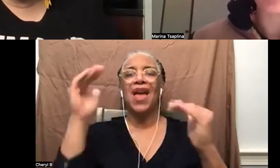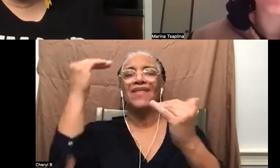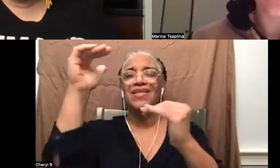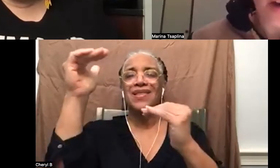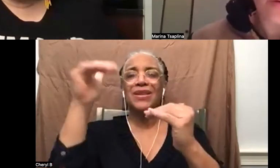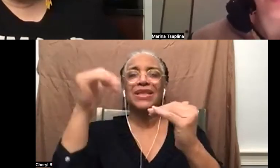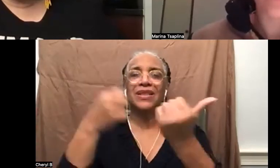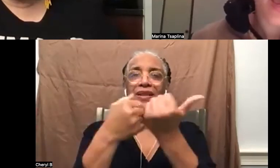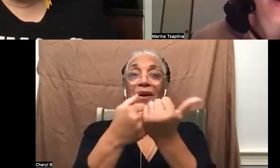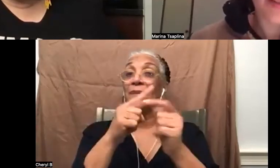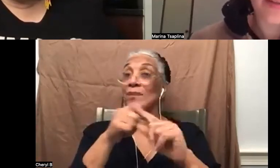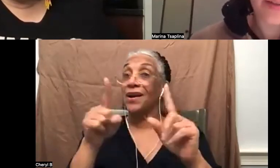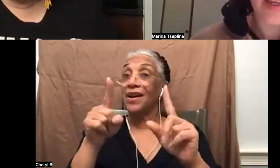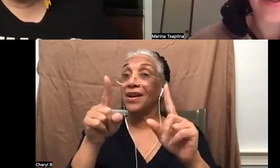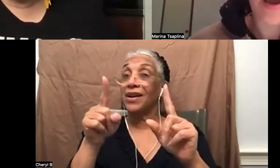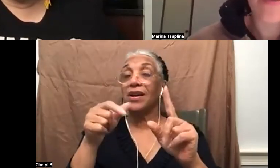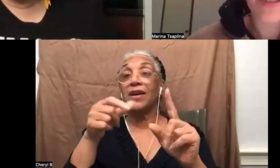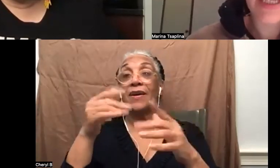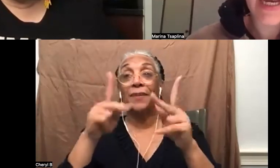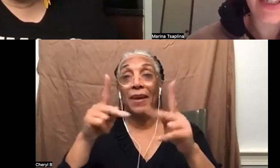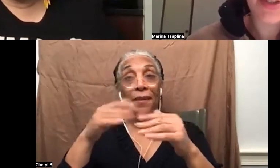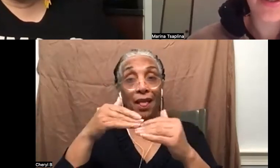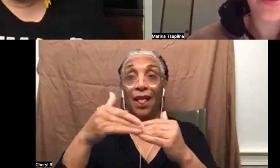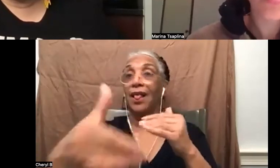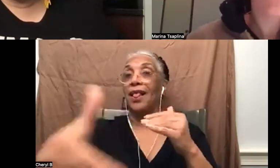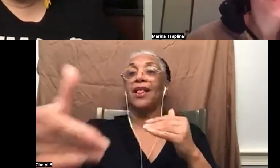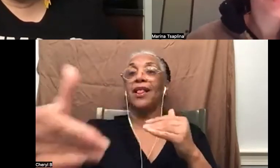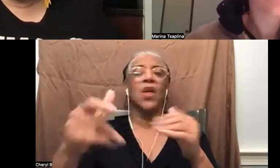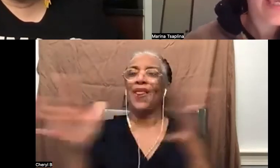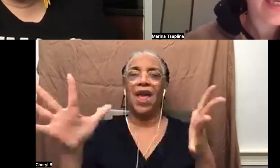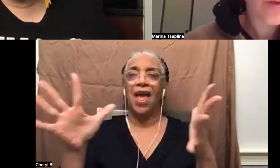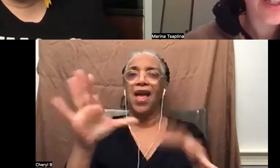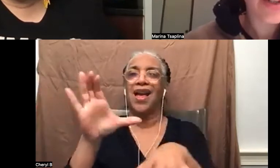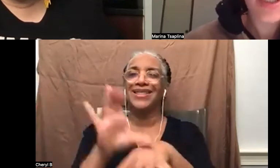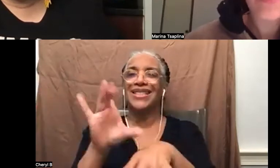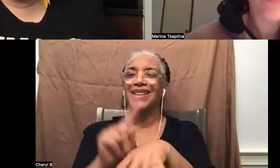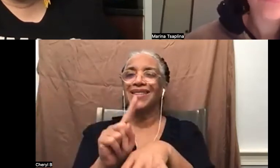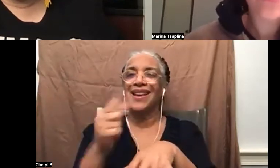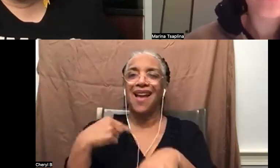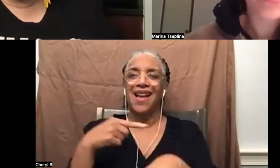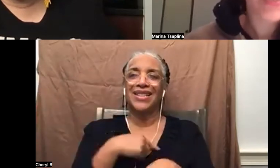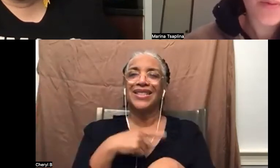move forward without consulting us they often take actions or use language that they assume is helpful,